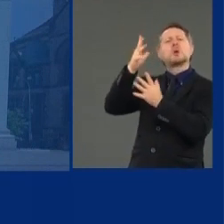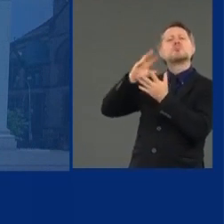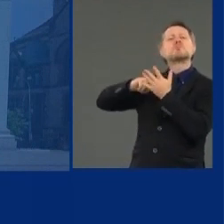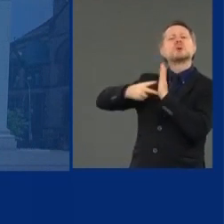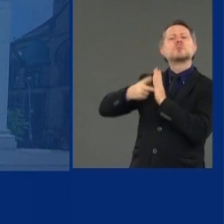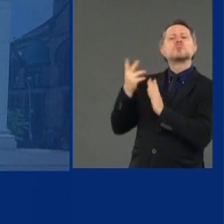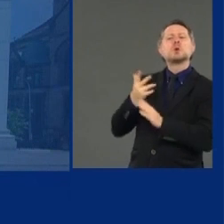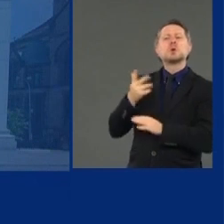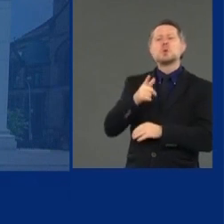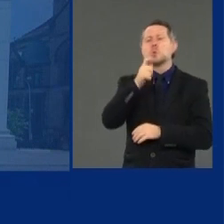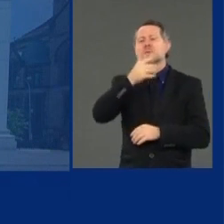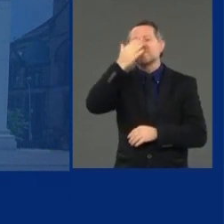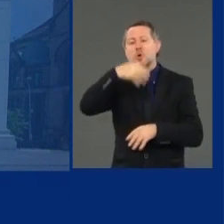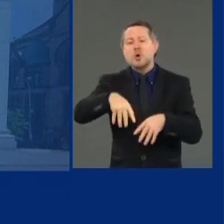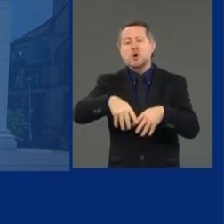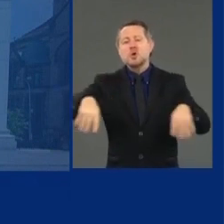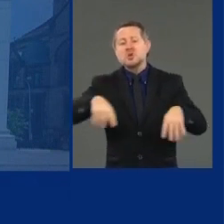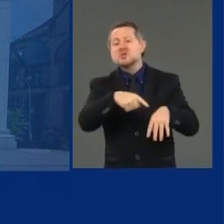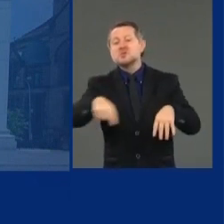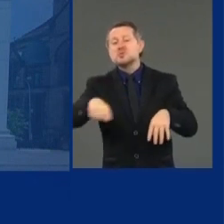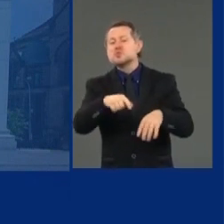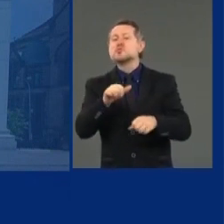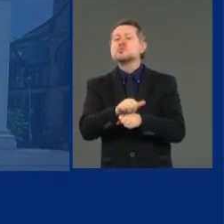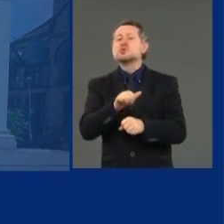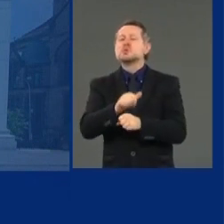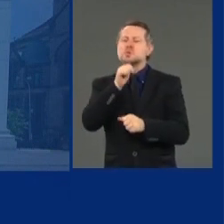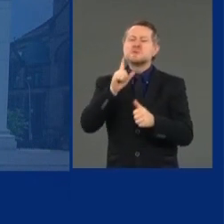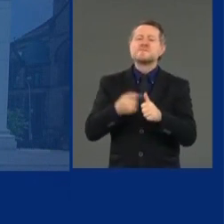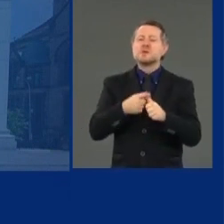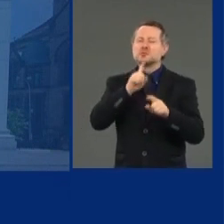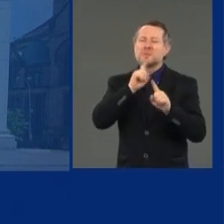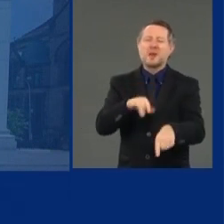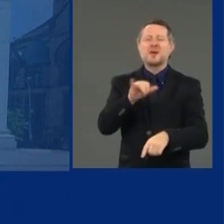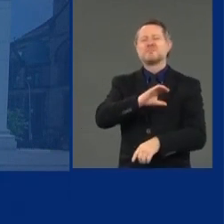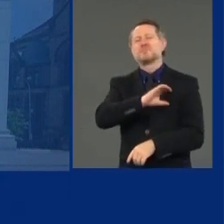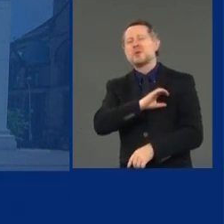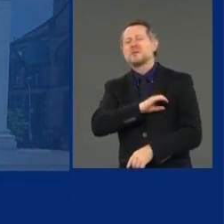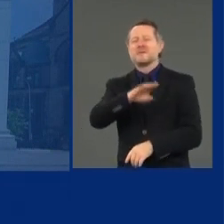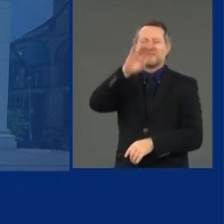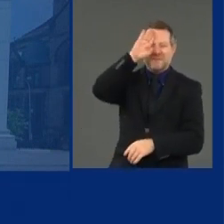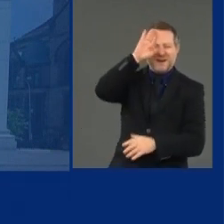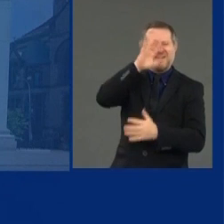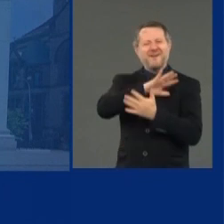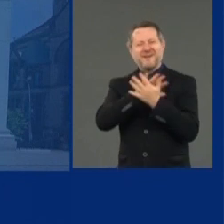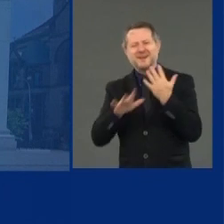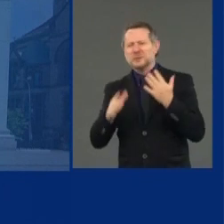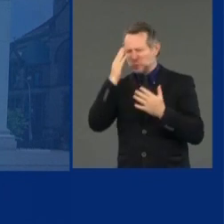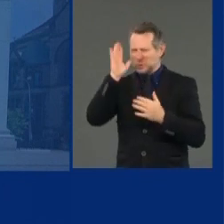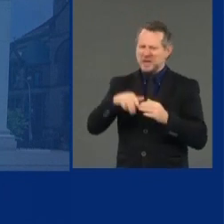LOGIC WOULD HAVE SUGGESTED THAT